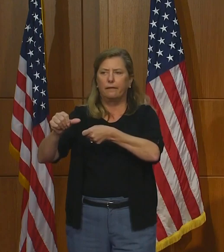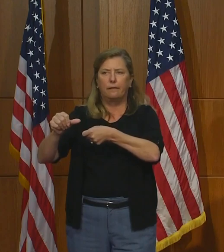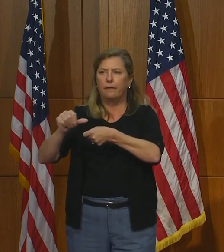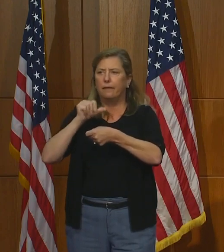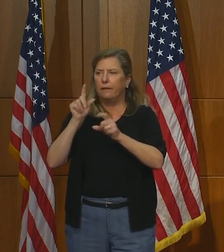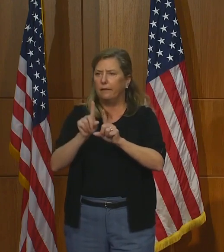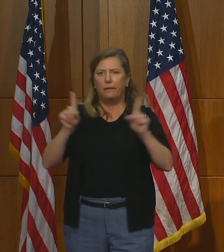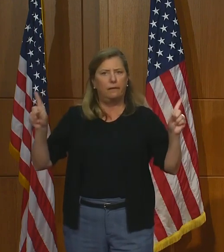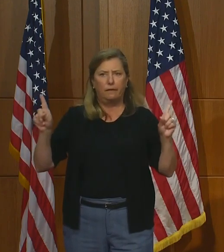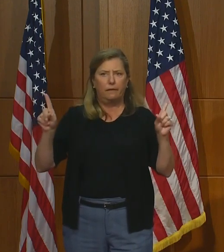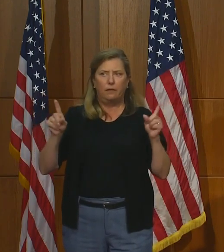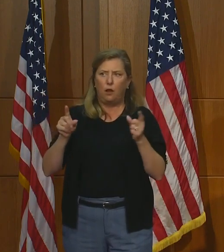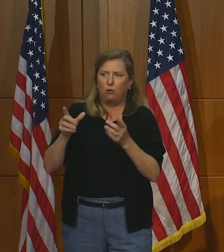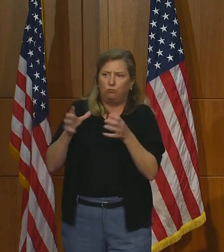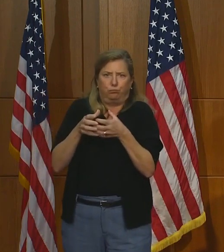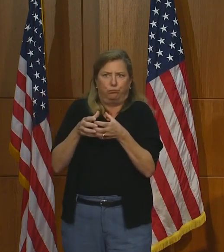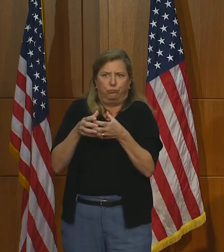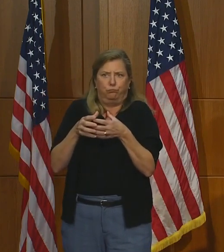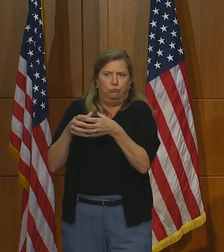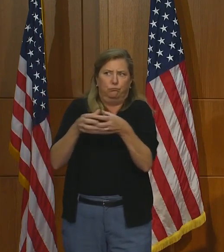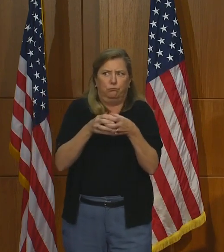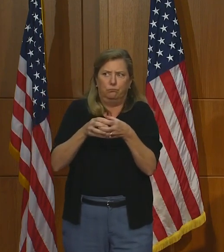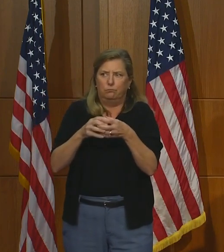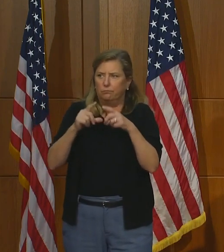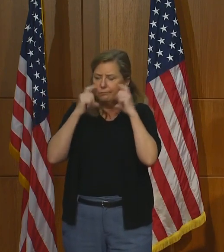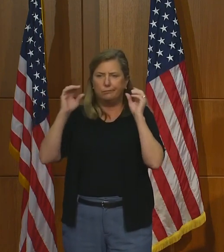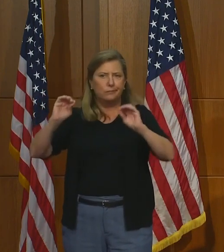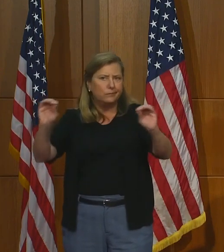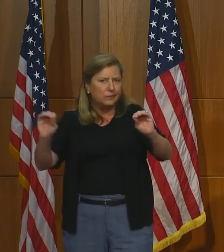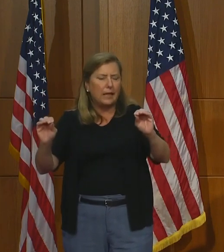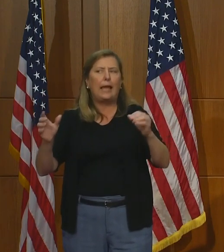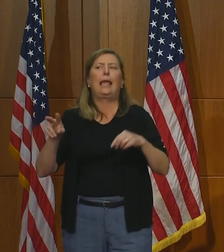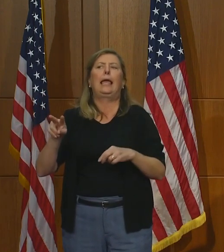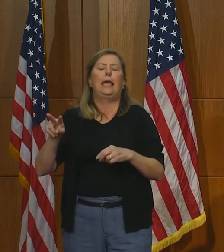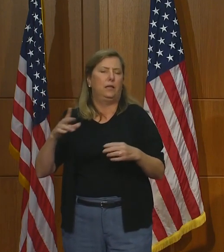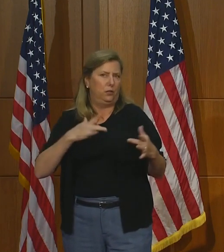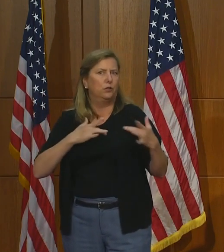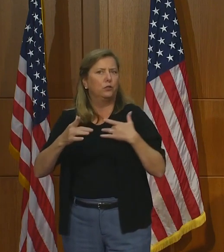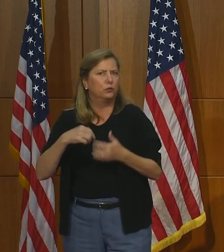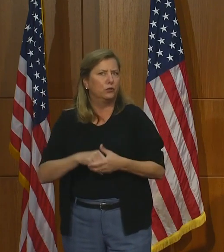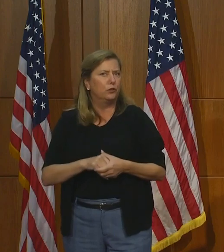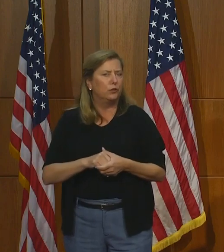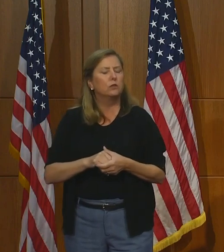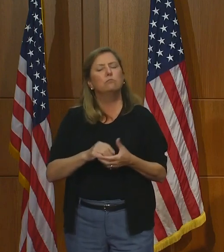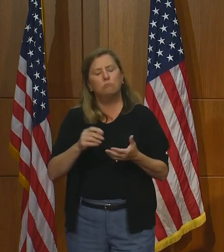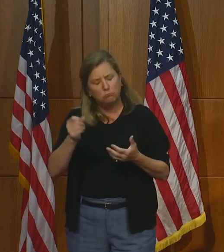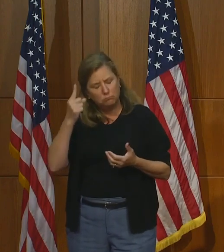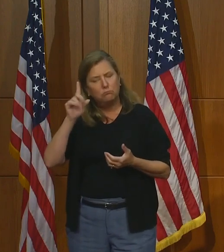PROTEST IN AND THAT ARE NOT- MAINTAINING THEIR SOCIAL DISTANCING NOT WHERE AND-